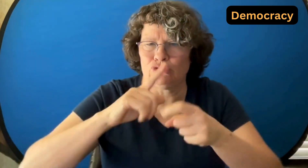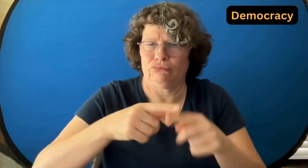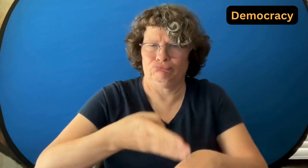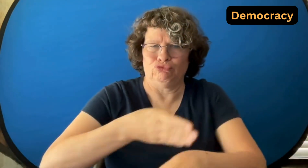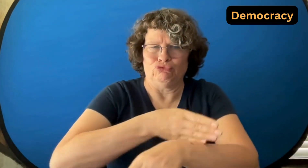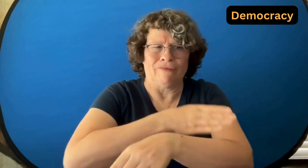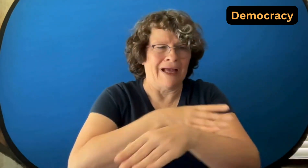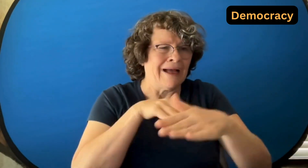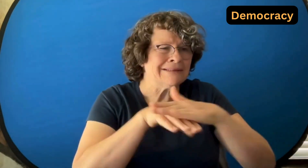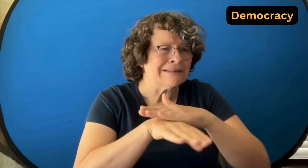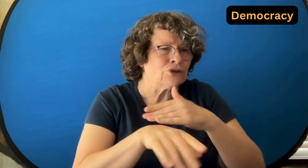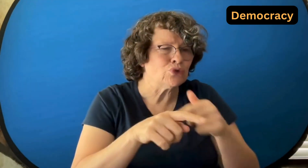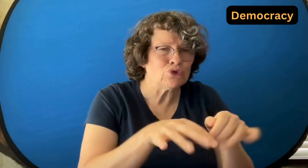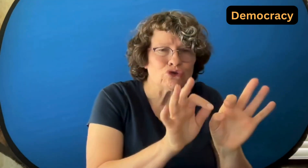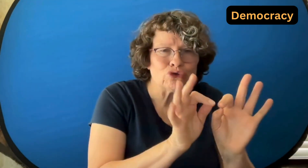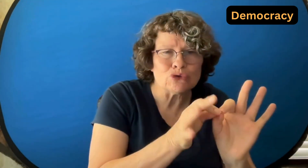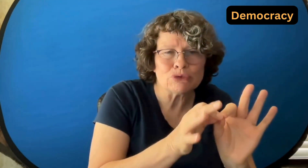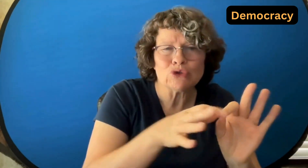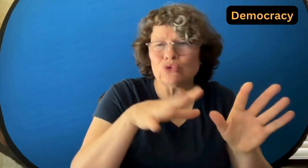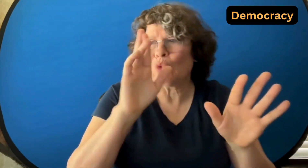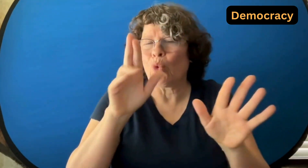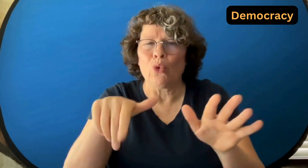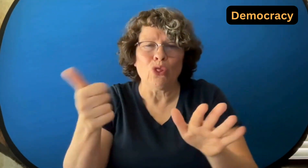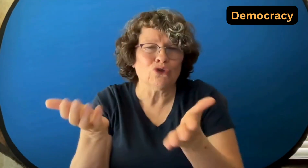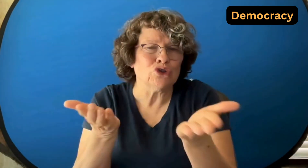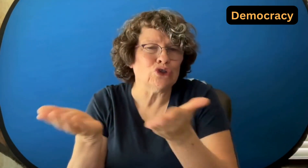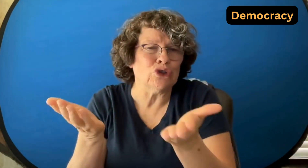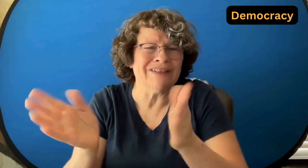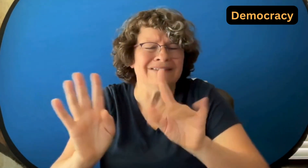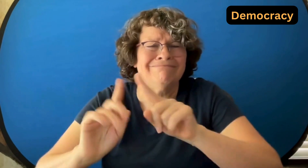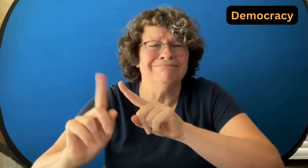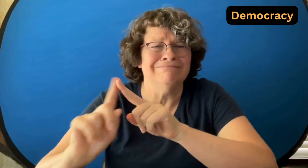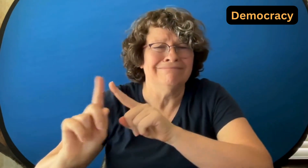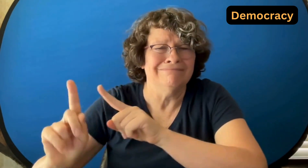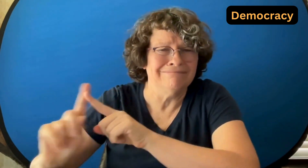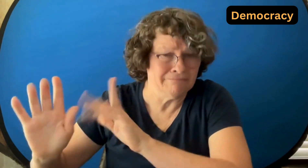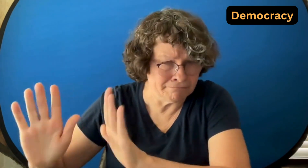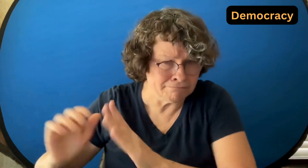to improve access to interpreters and other services.